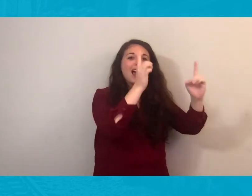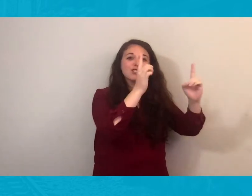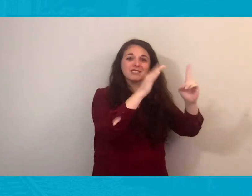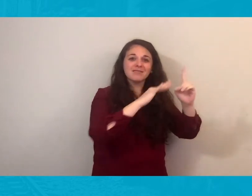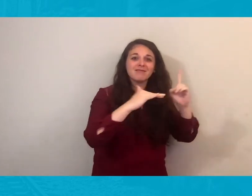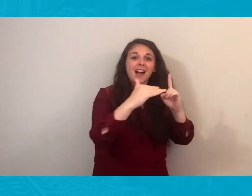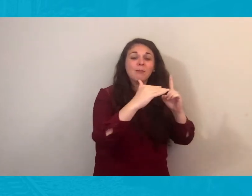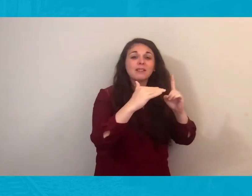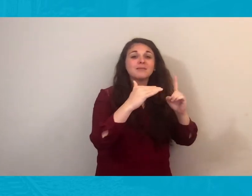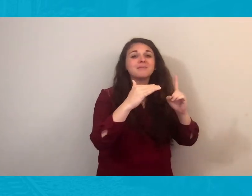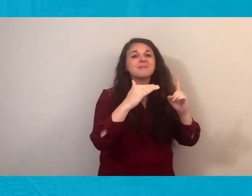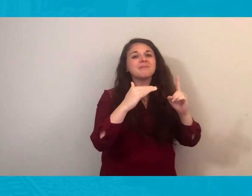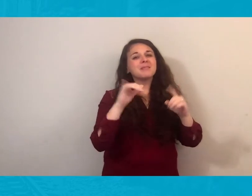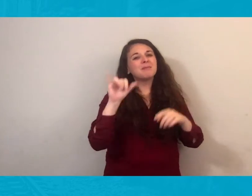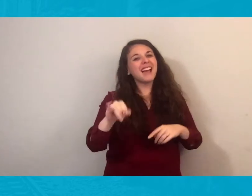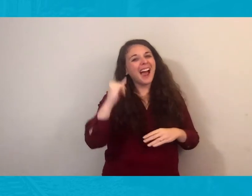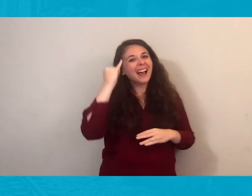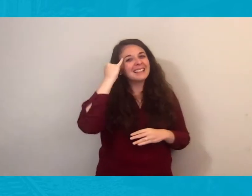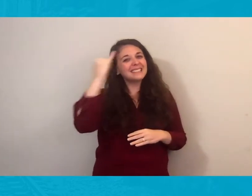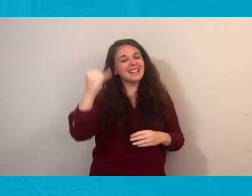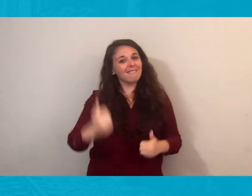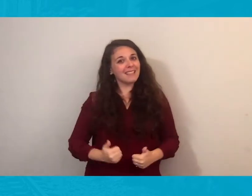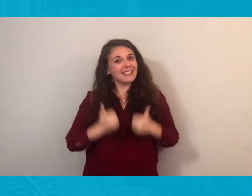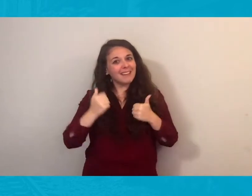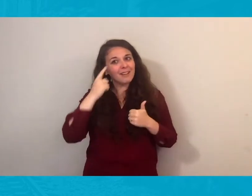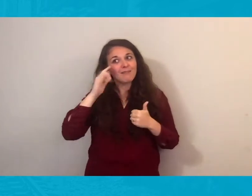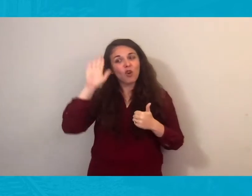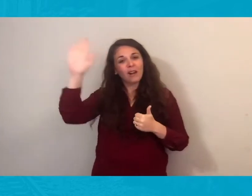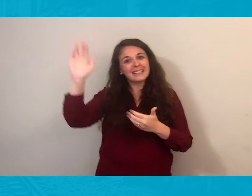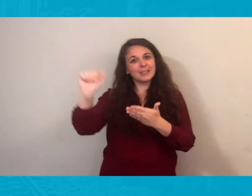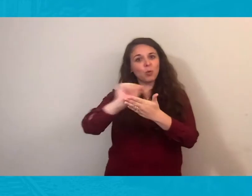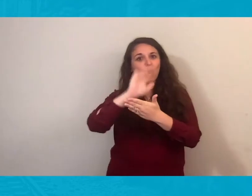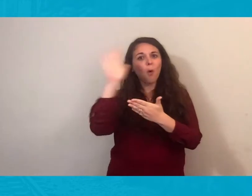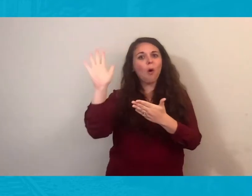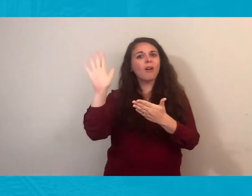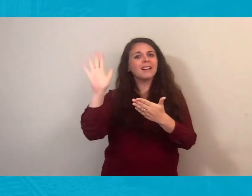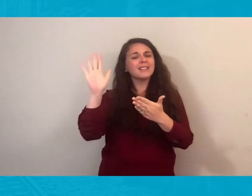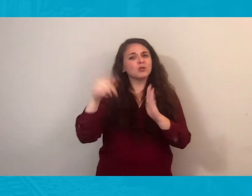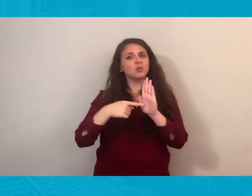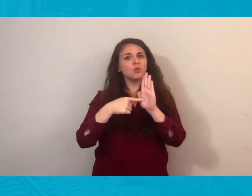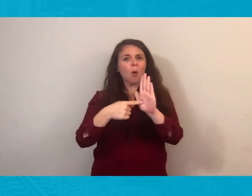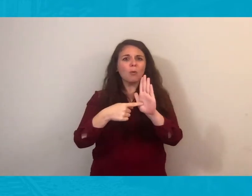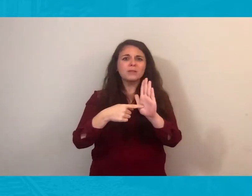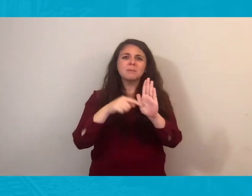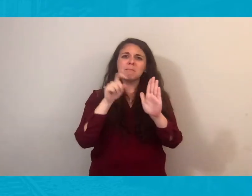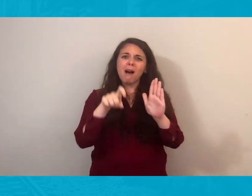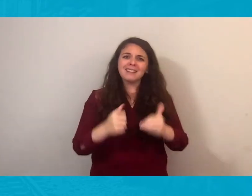to a Christian higher-ed environment. The idea of living for God's glory has, to me,